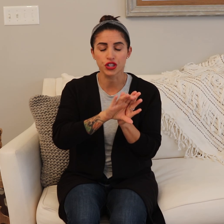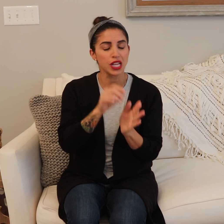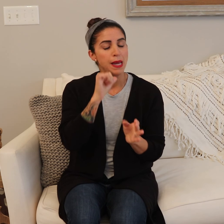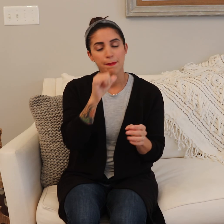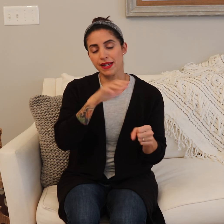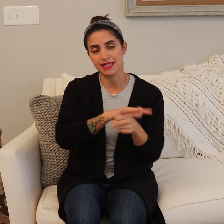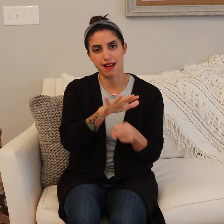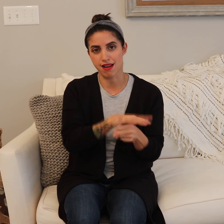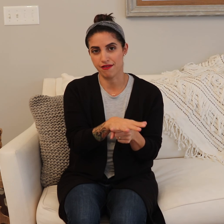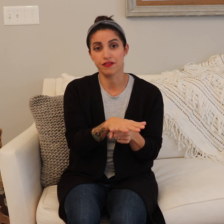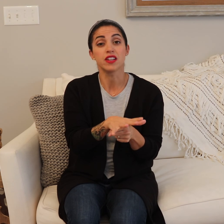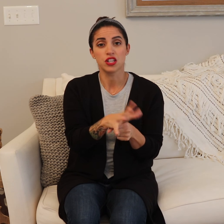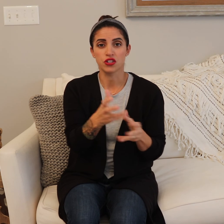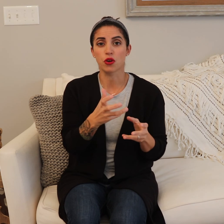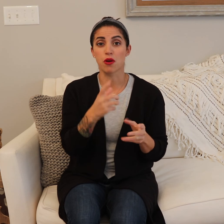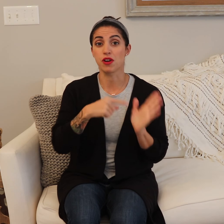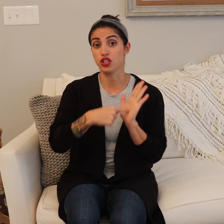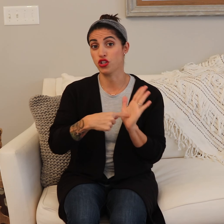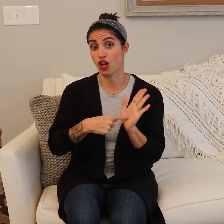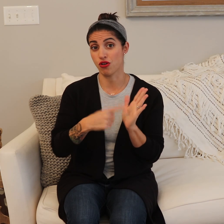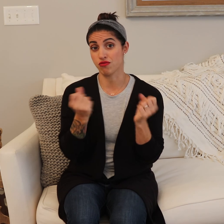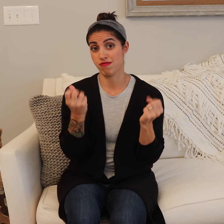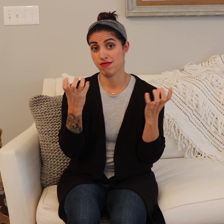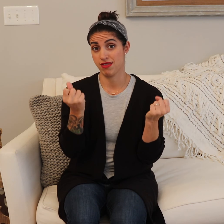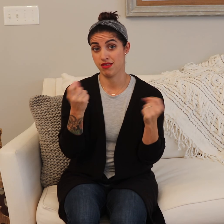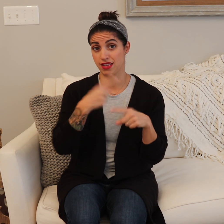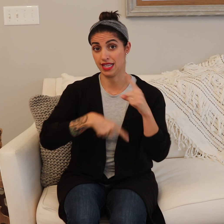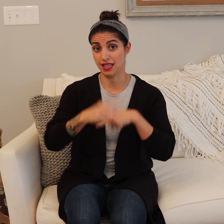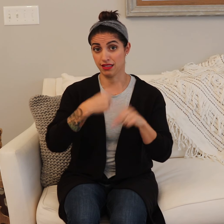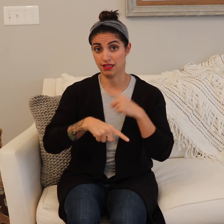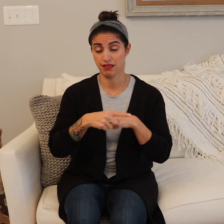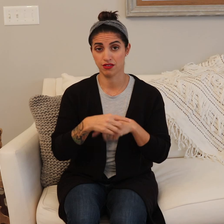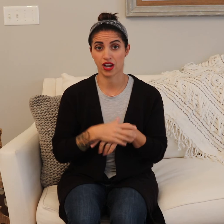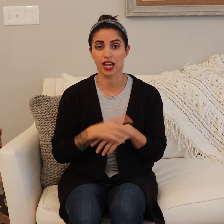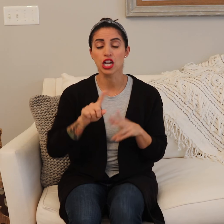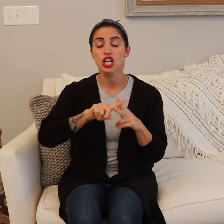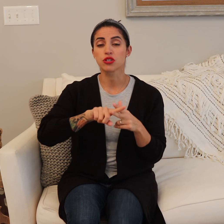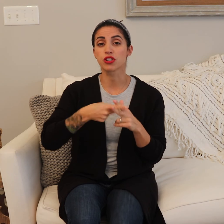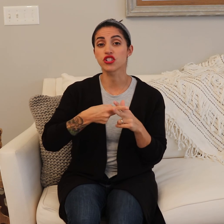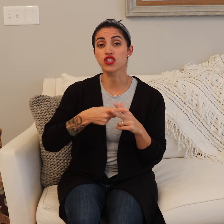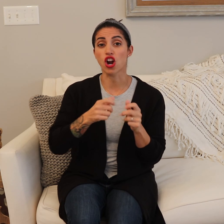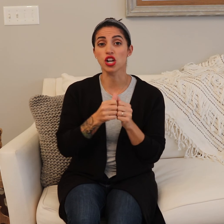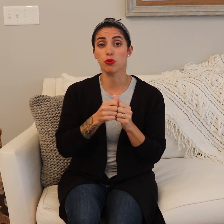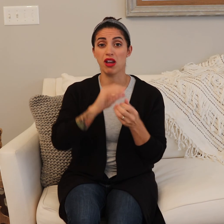but it's not enough so I wanted to show the signs. So we're gonna start with